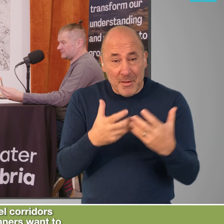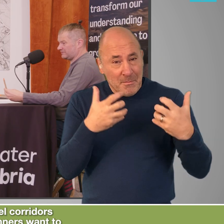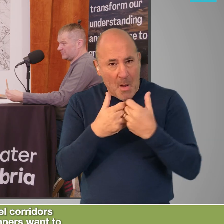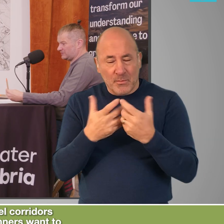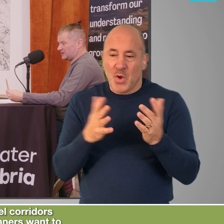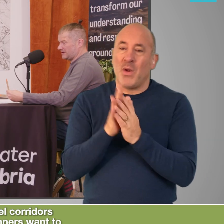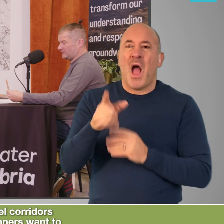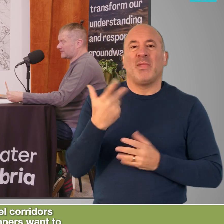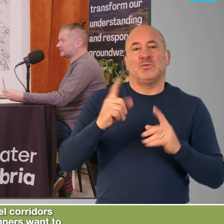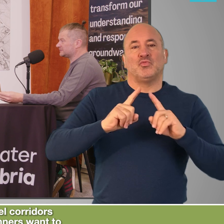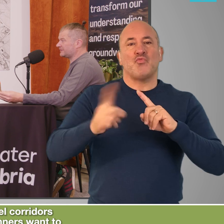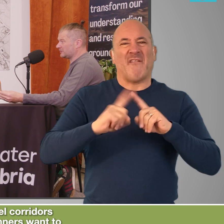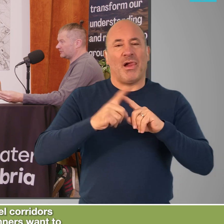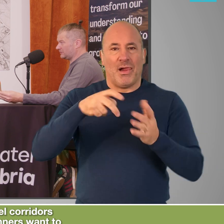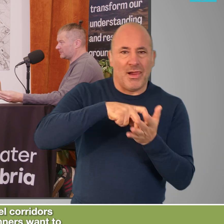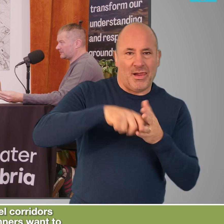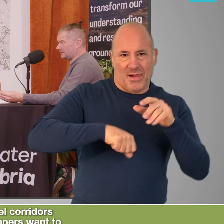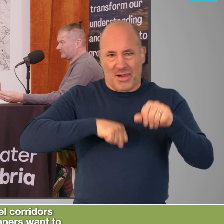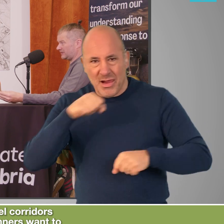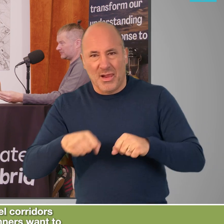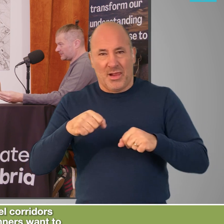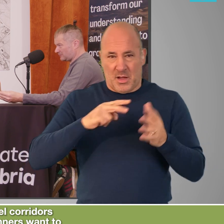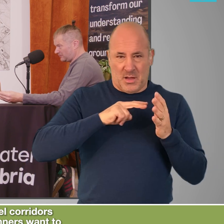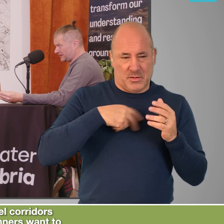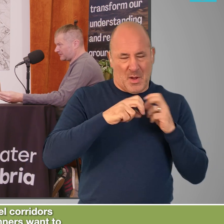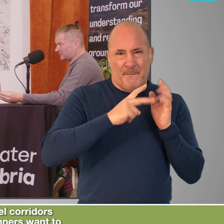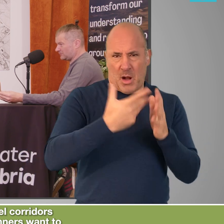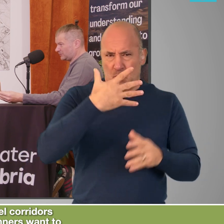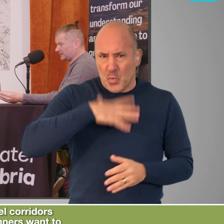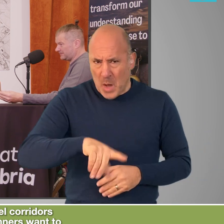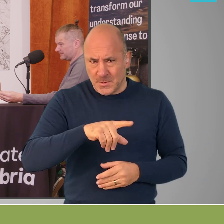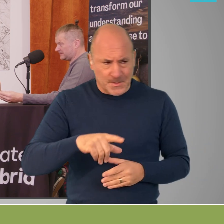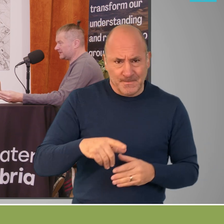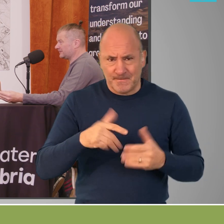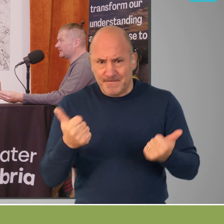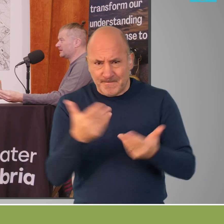So those active travel corridors that our transport planners want to deliver,